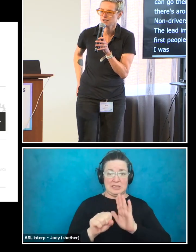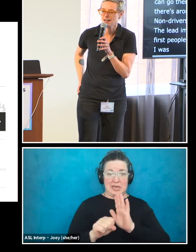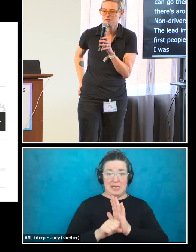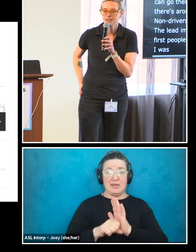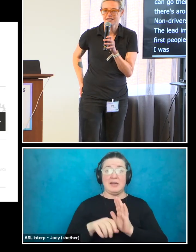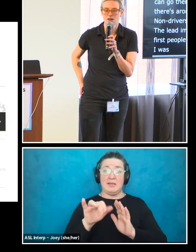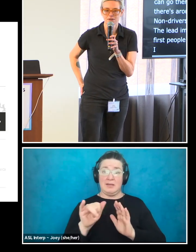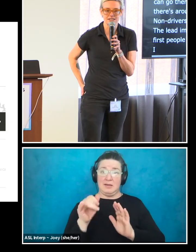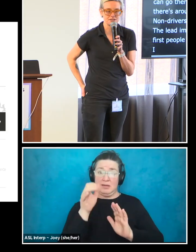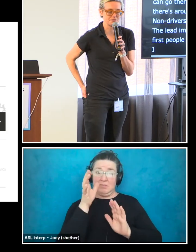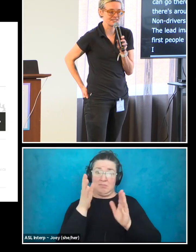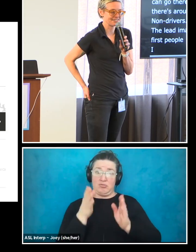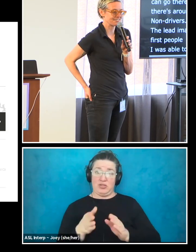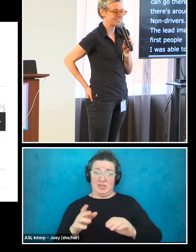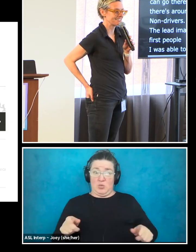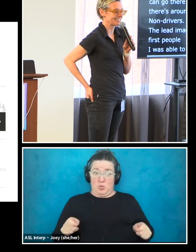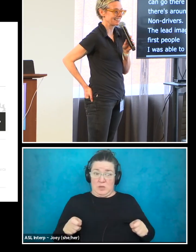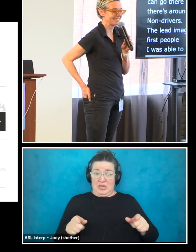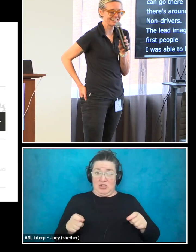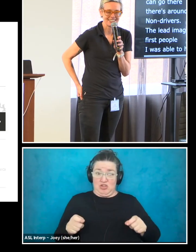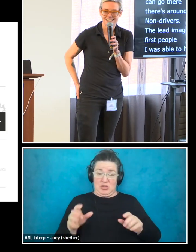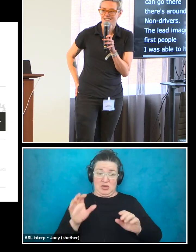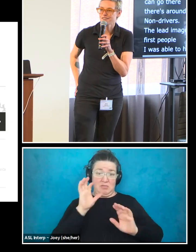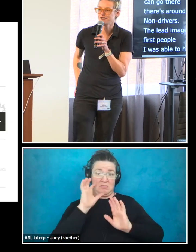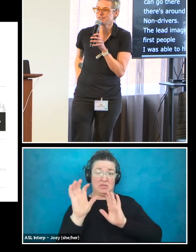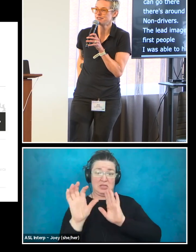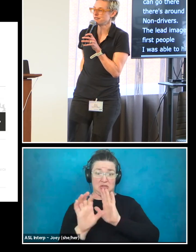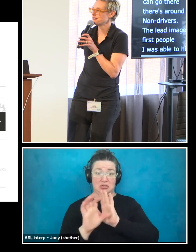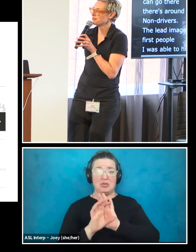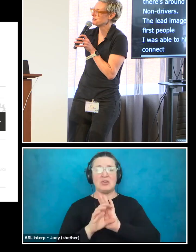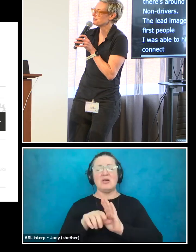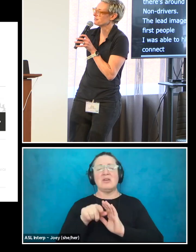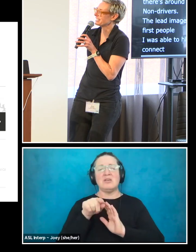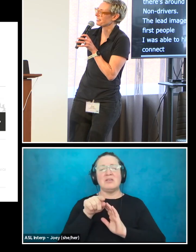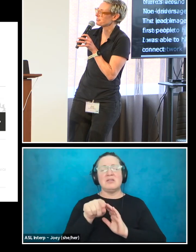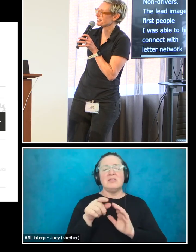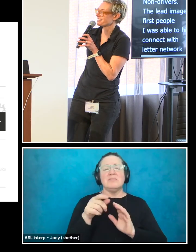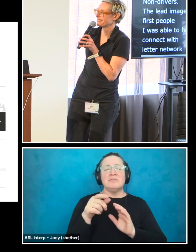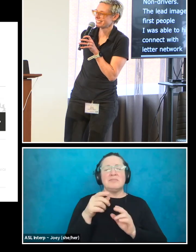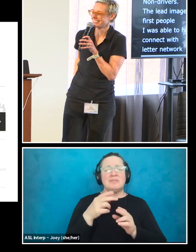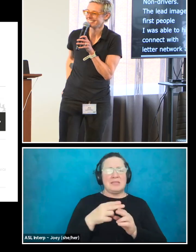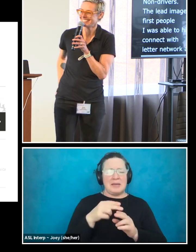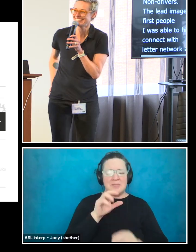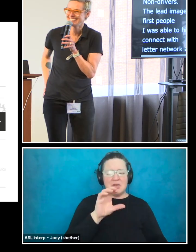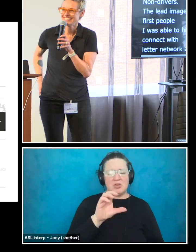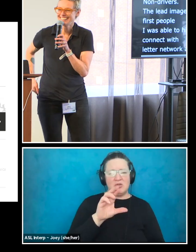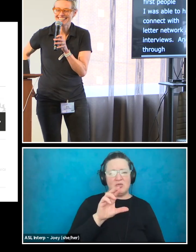her network and help me do these interviews. And I think through yeah through Crystal I met Tanisha